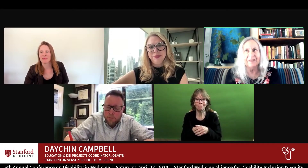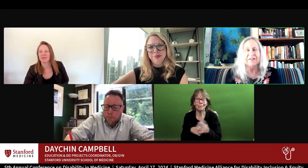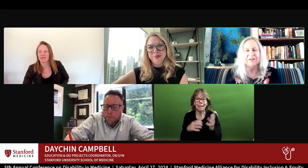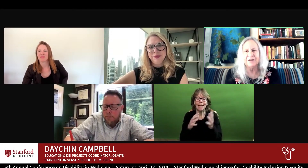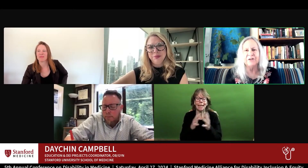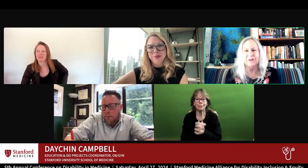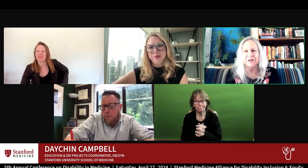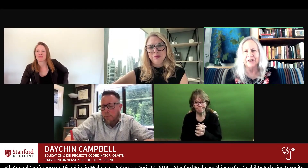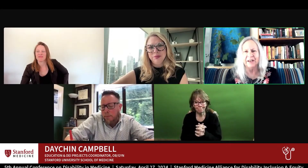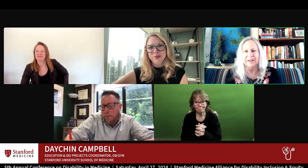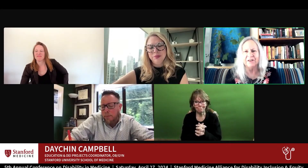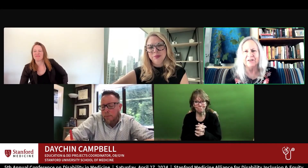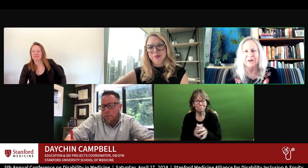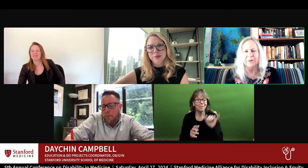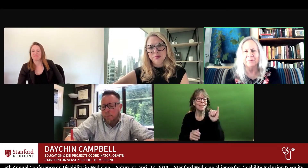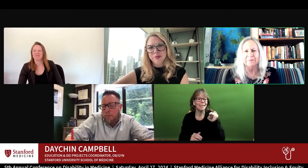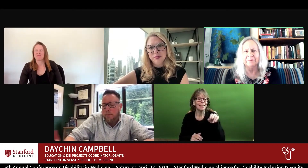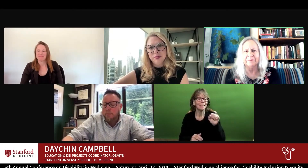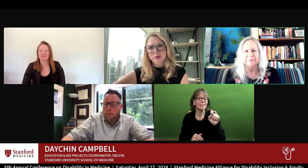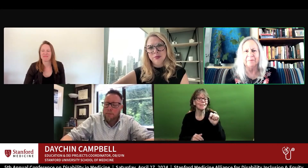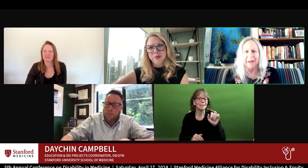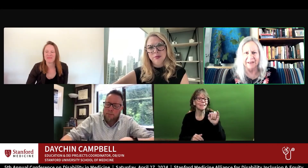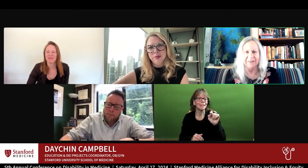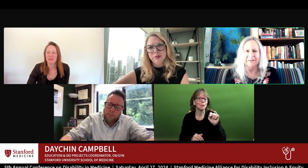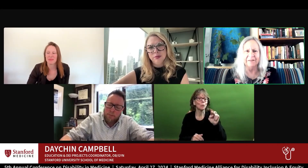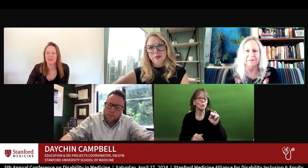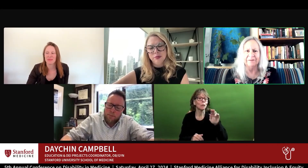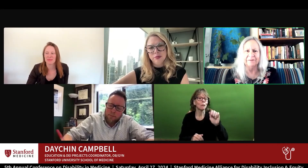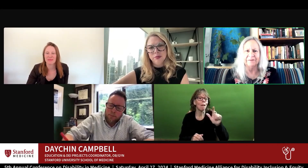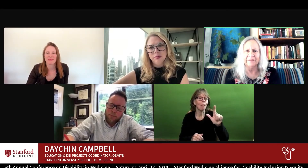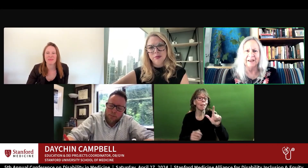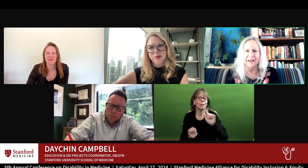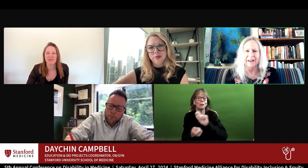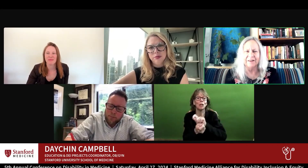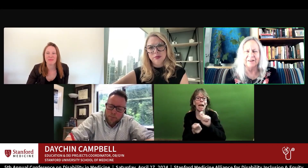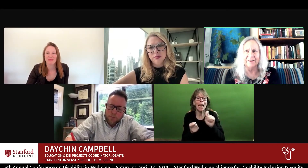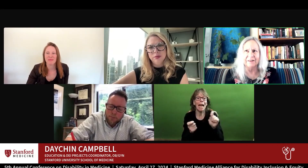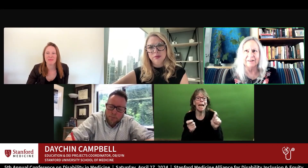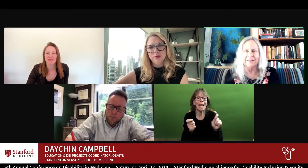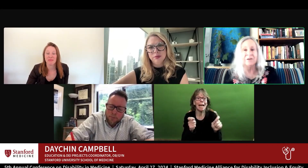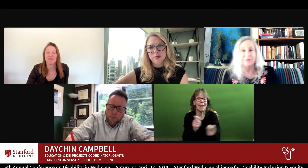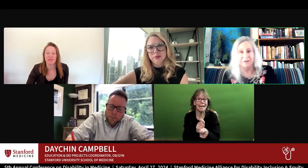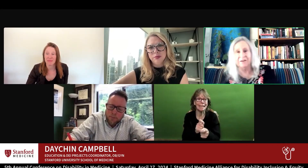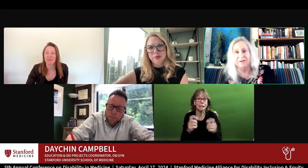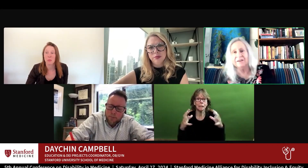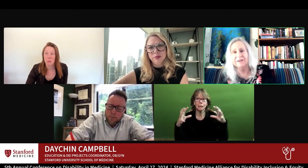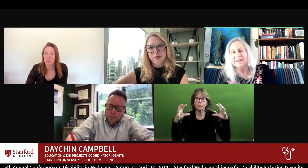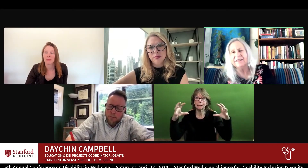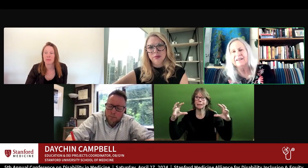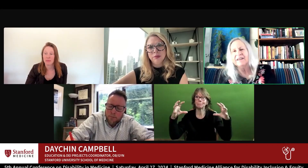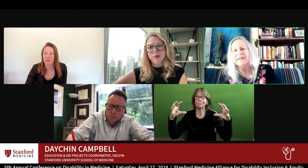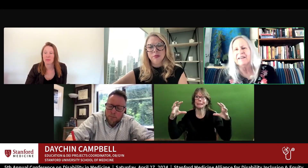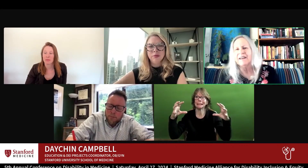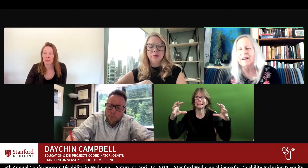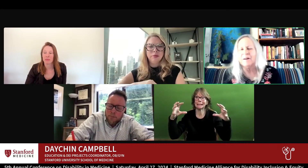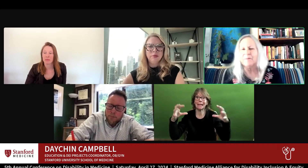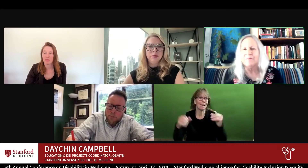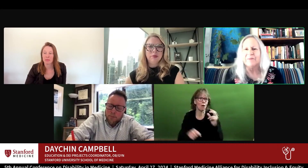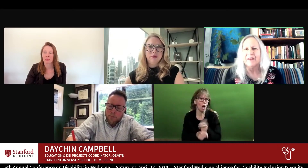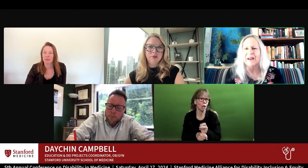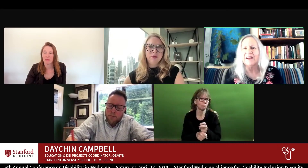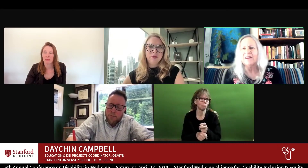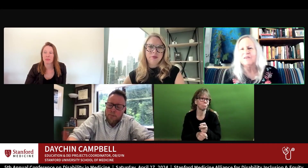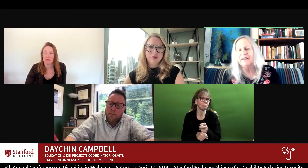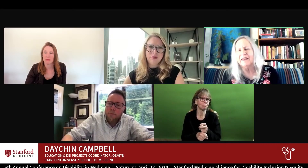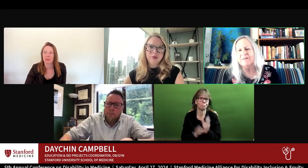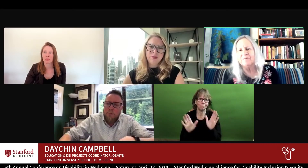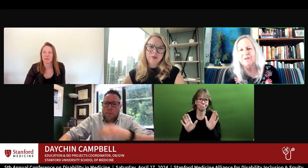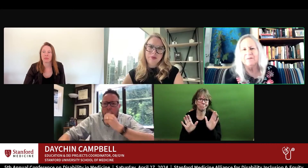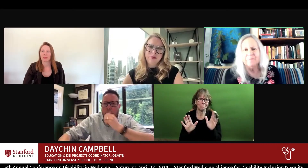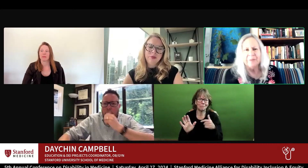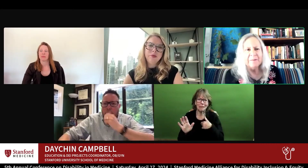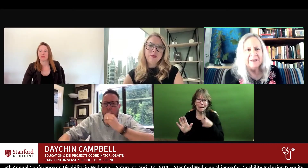Institutional change is so massive and so difficult, that I can only think of baby